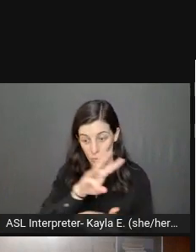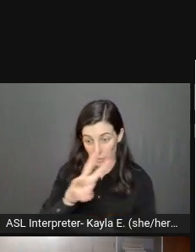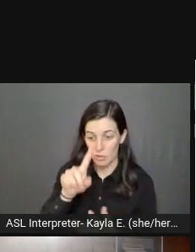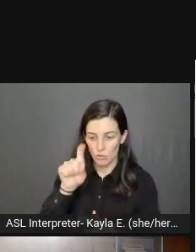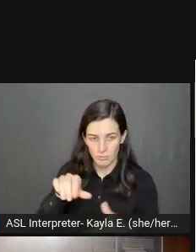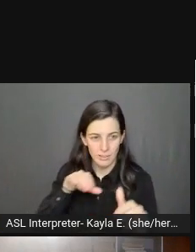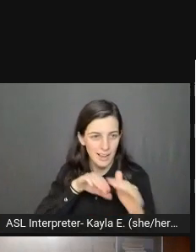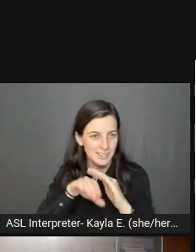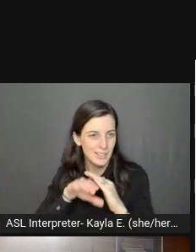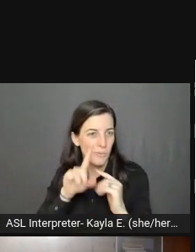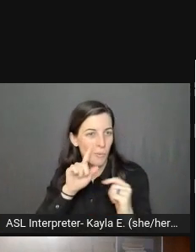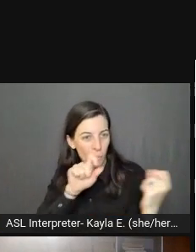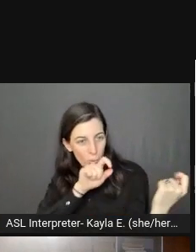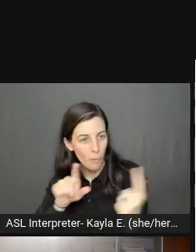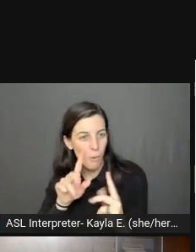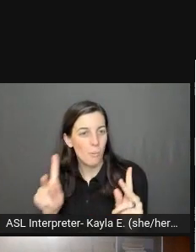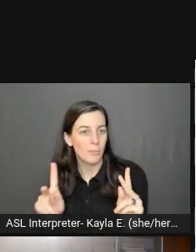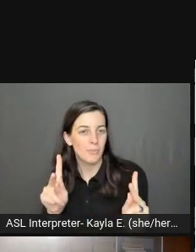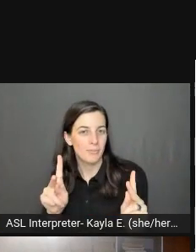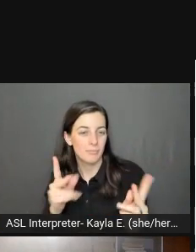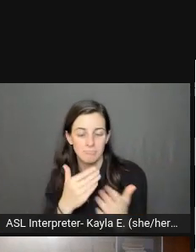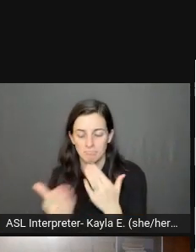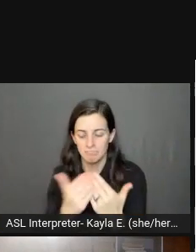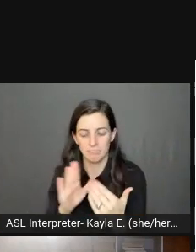to all people regardless on disability.